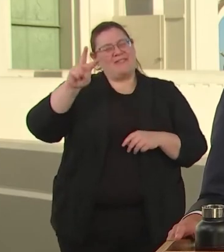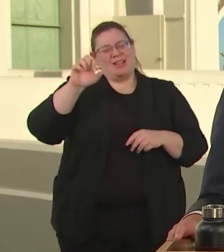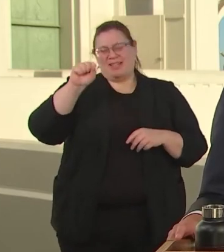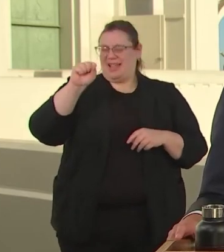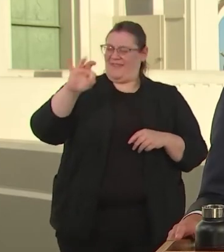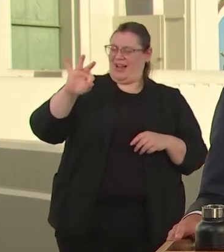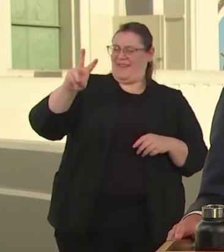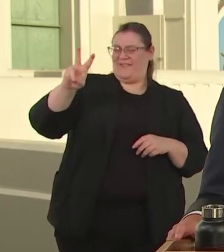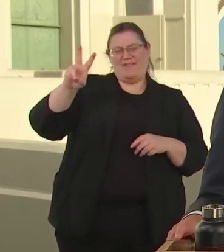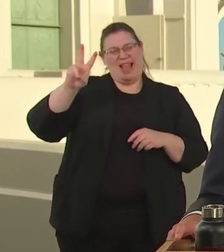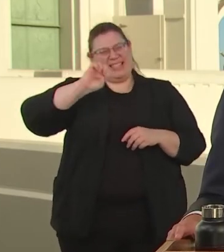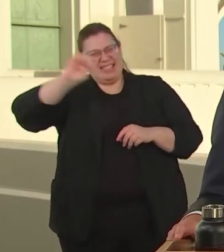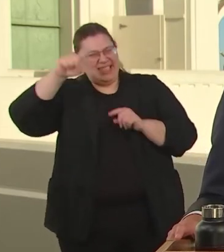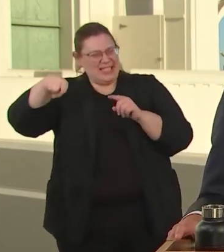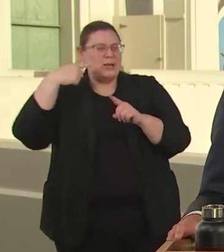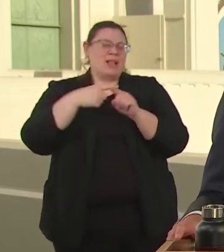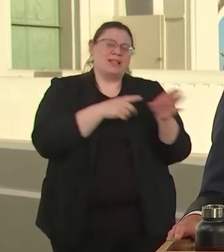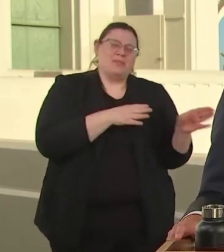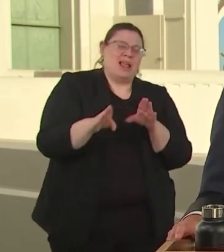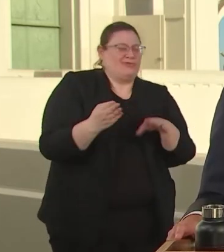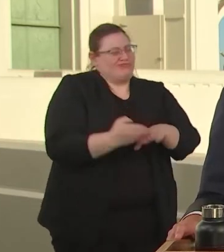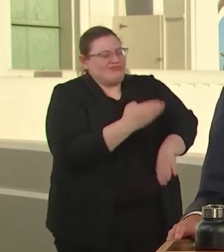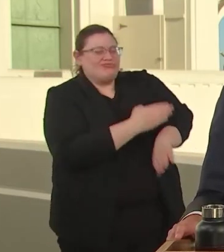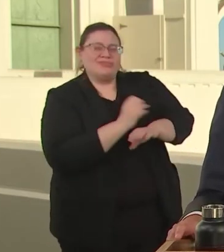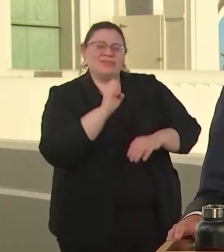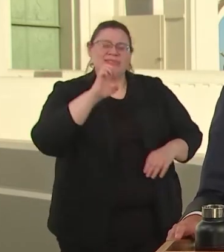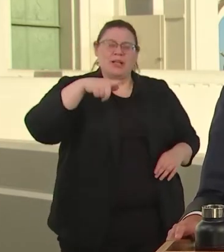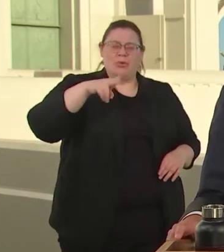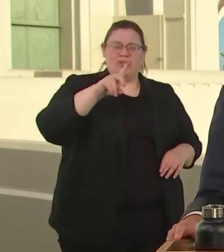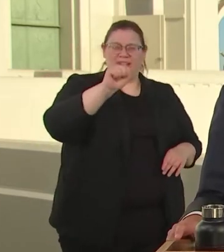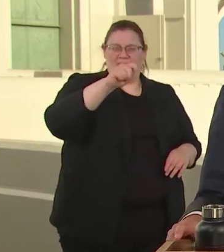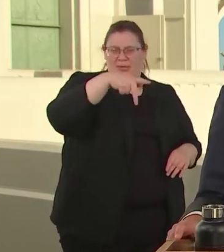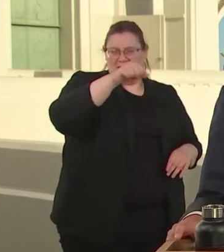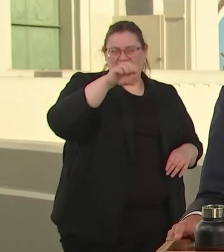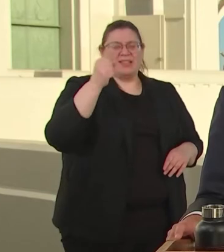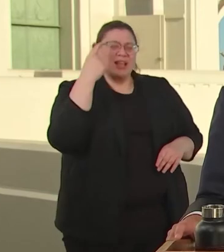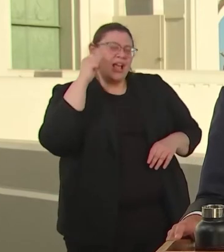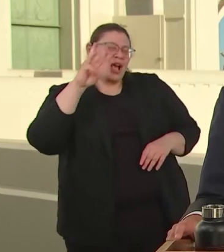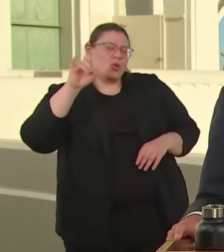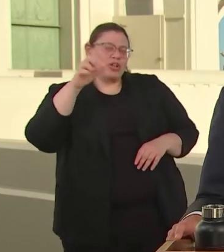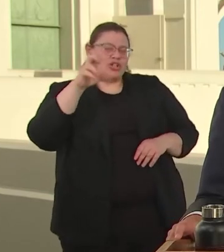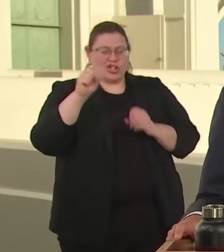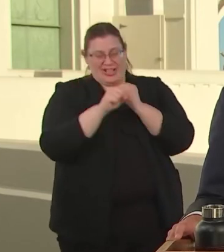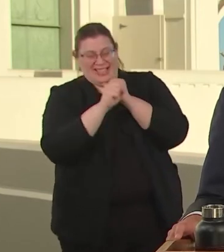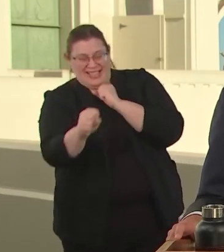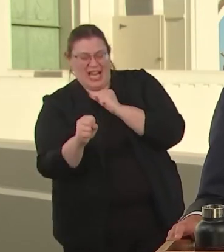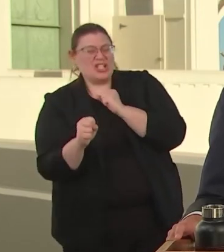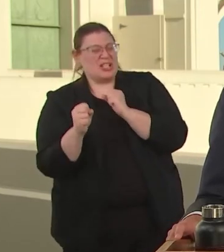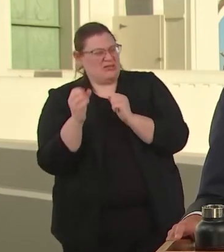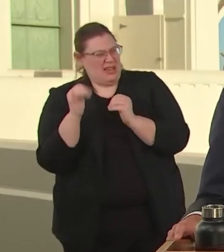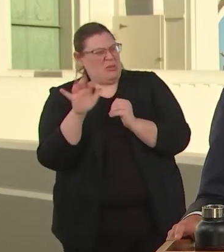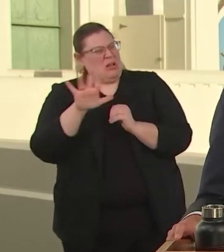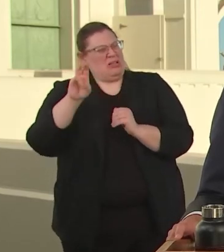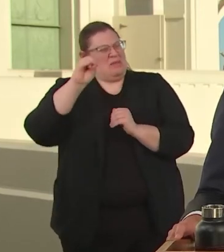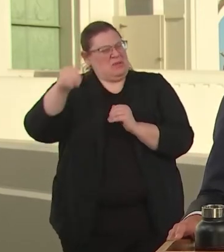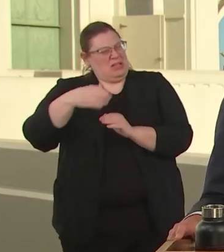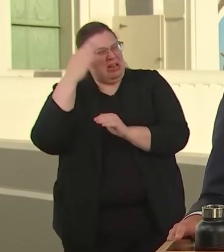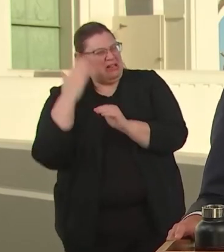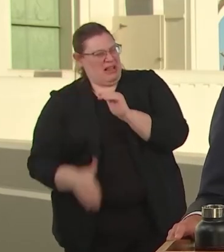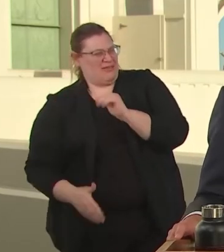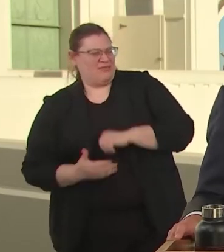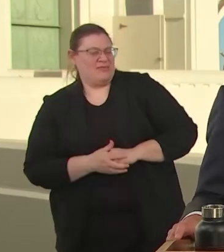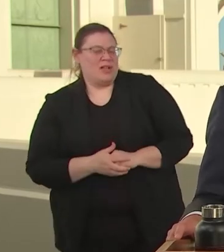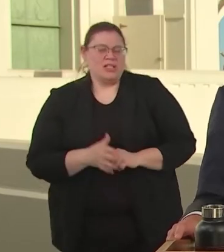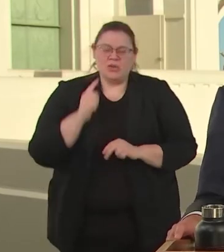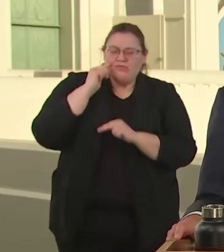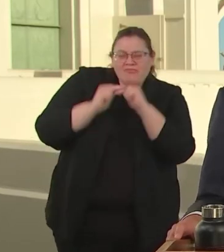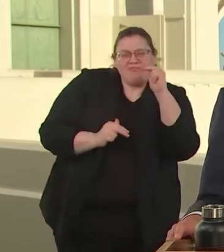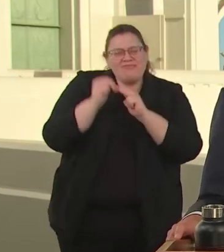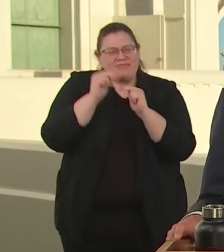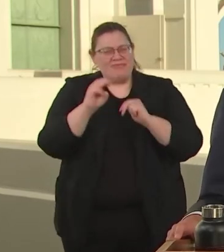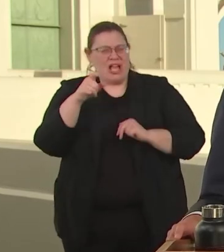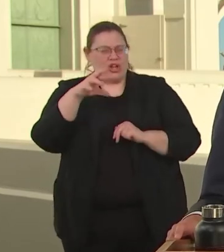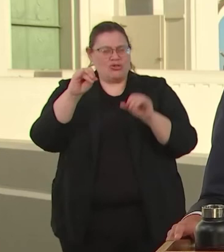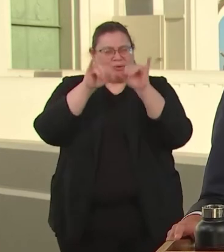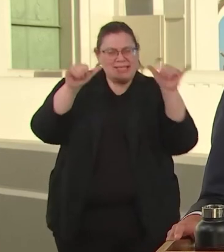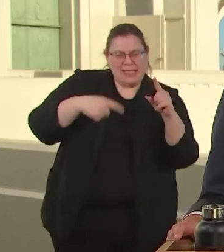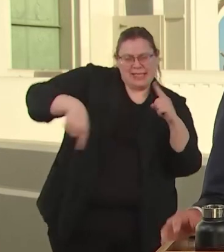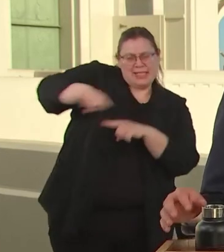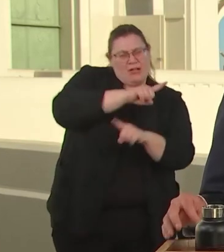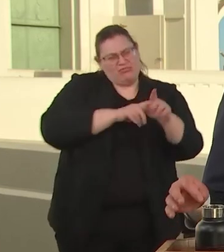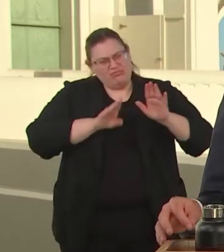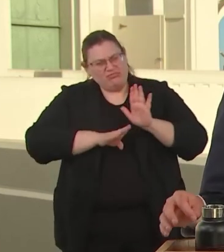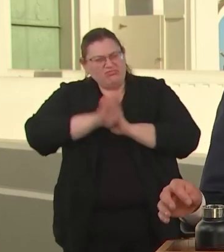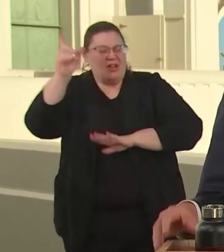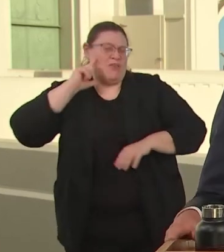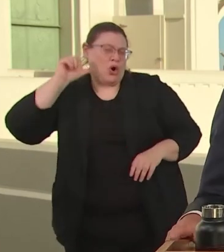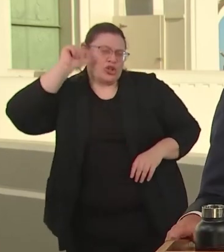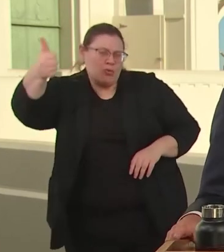AHEAD FOR THE SEPULVEDA PASS.